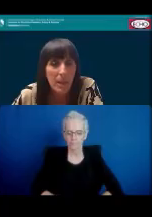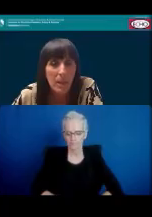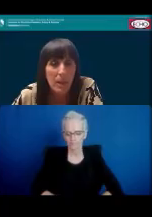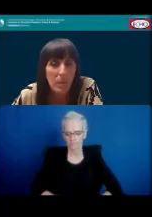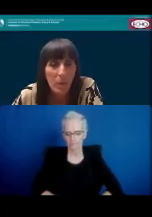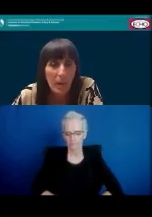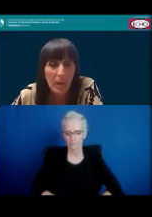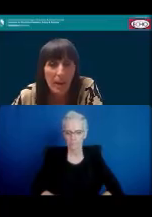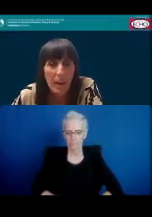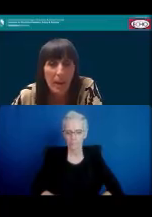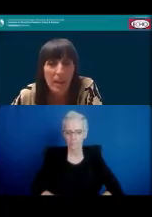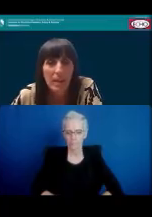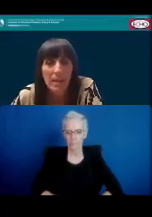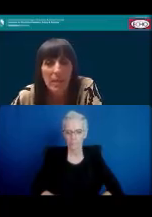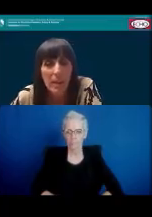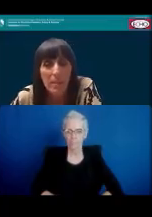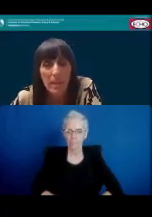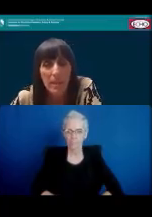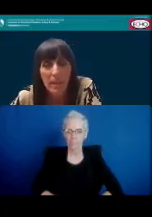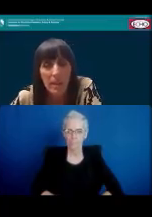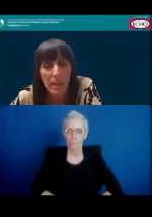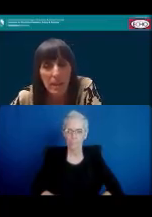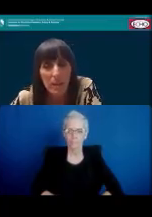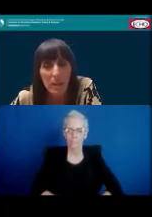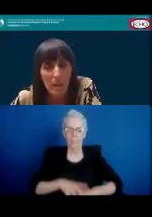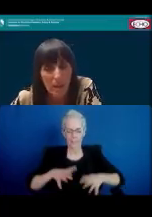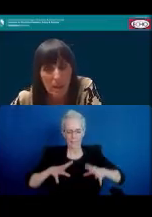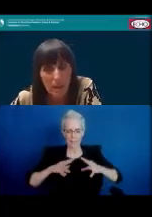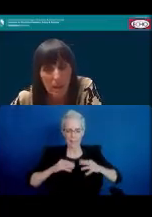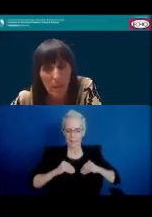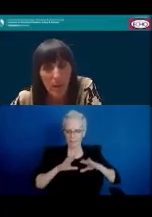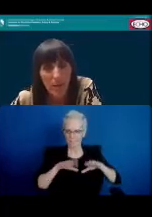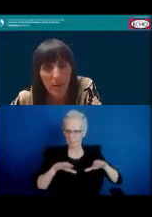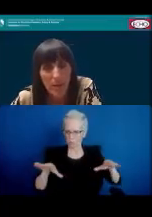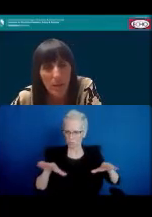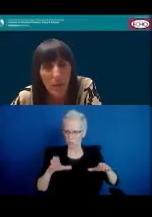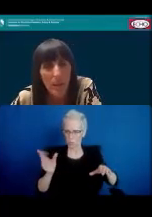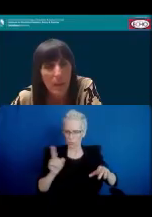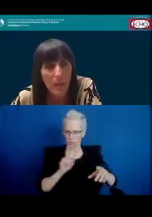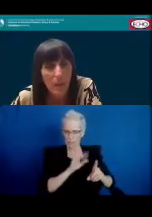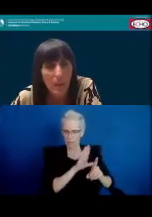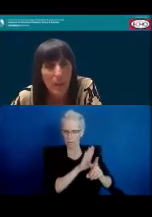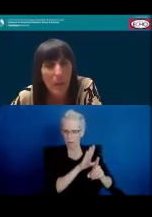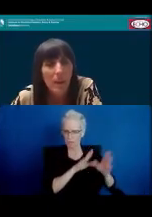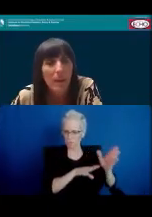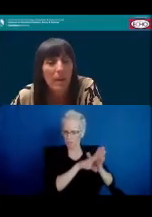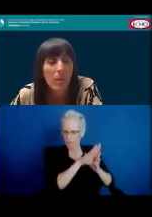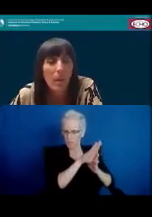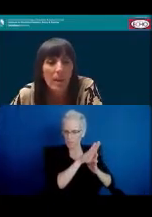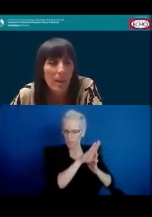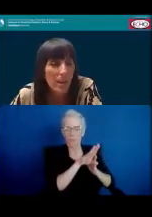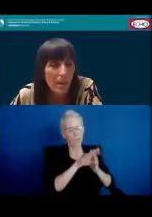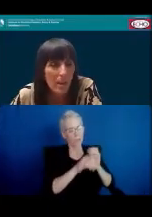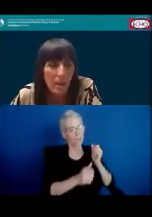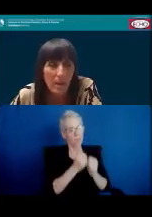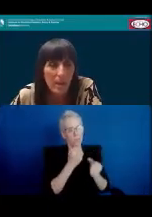children where they are developmentally is one of the most supportive things we can do. The one thing to always